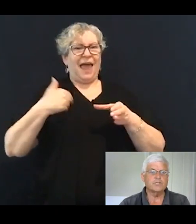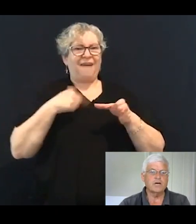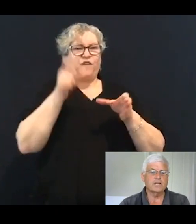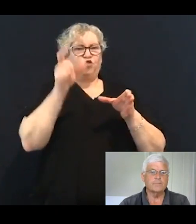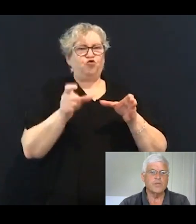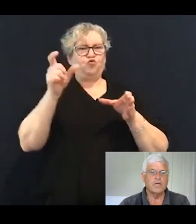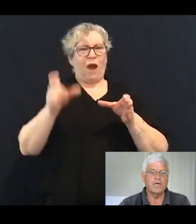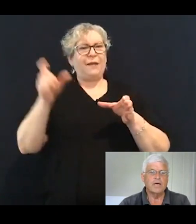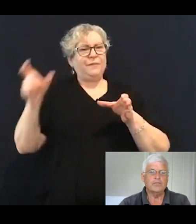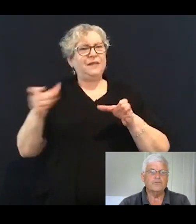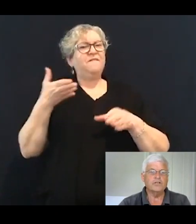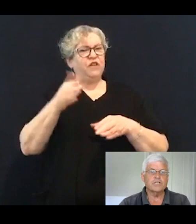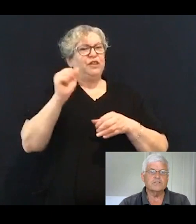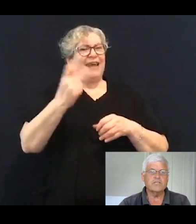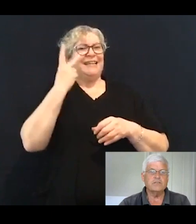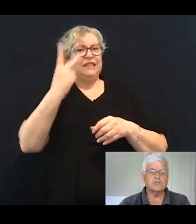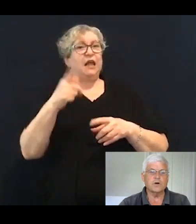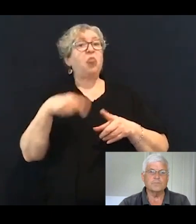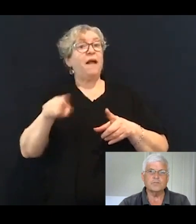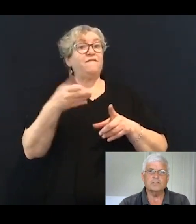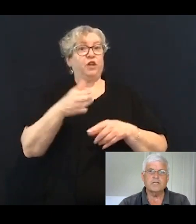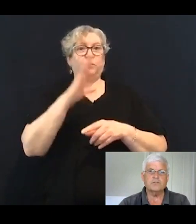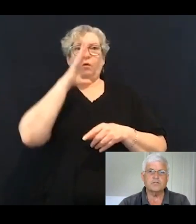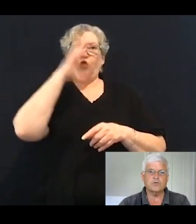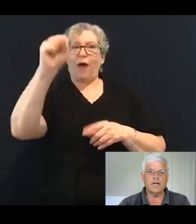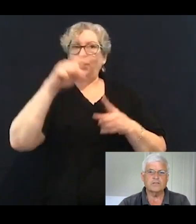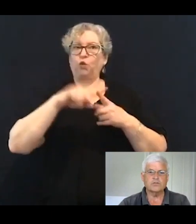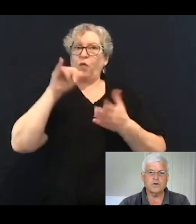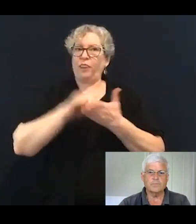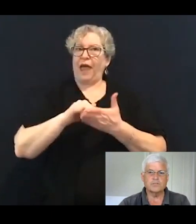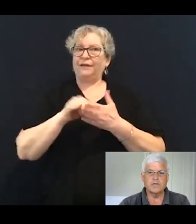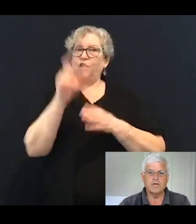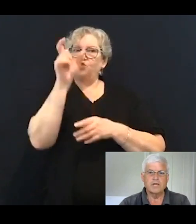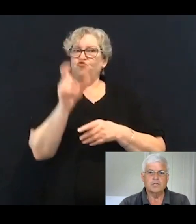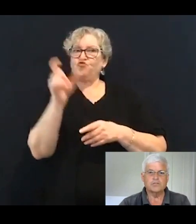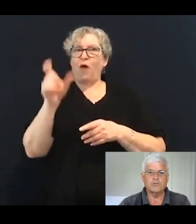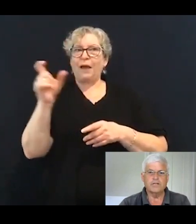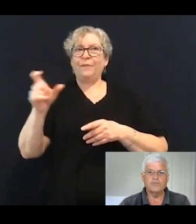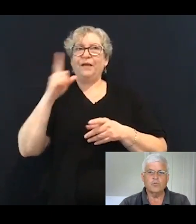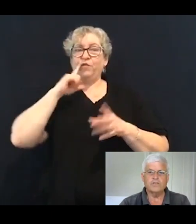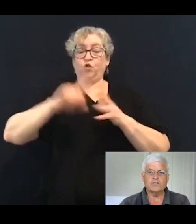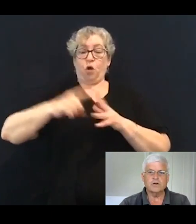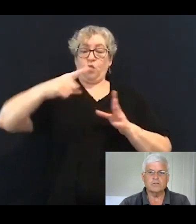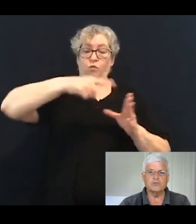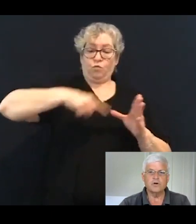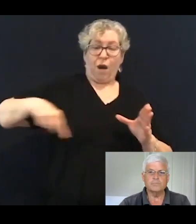The fish can see the stripes and it tends to track the stripes, so that if we start the drum spinning,